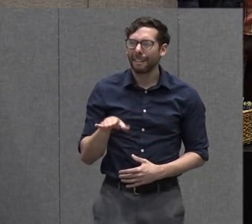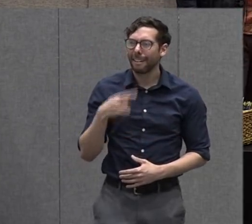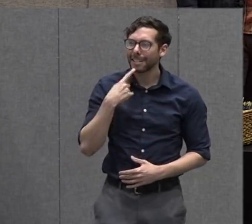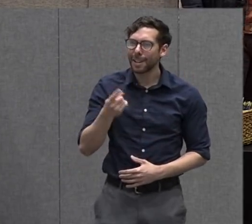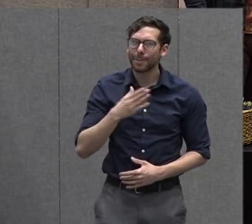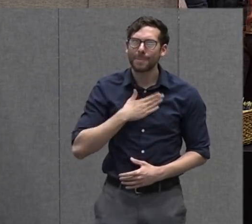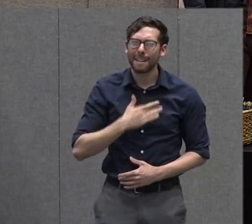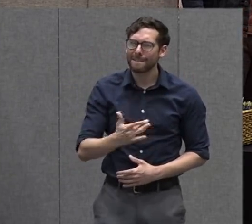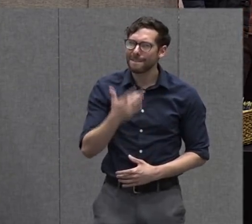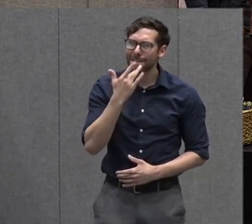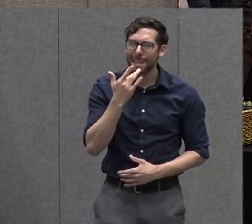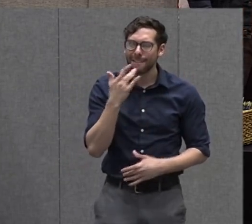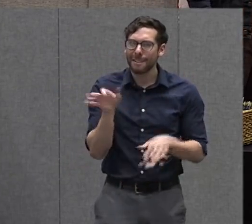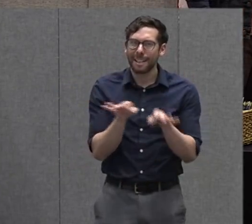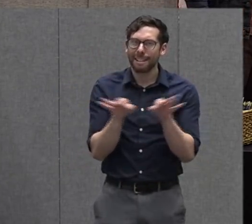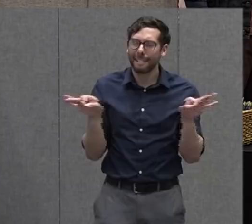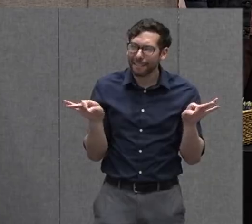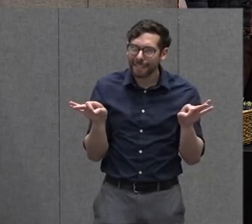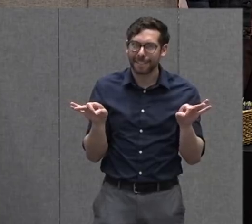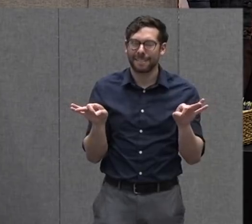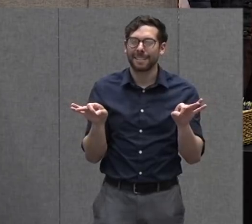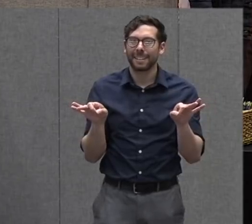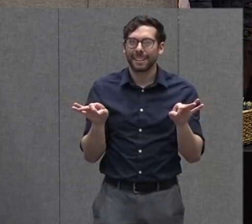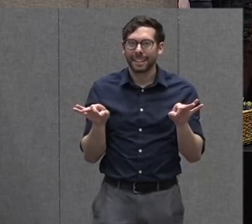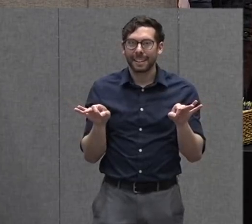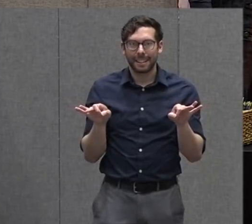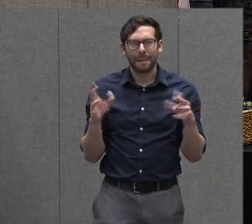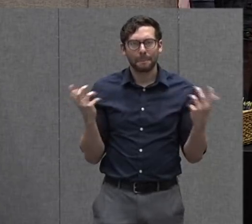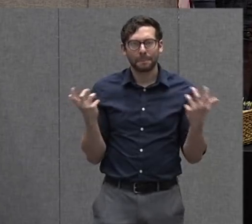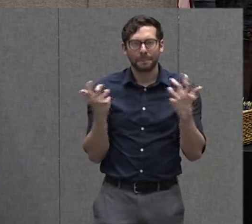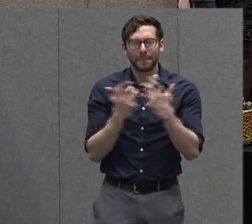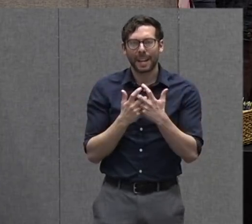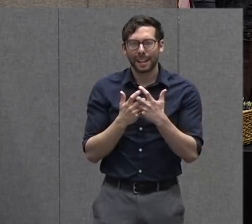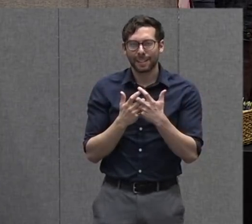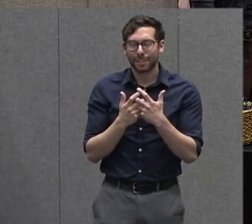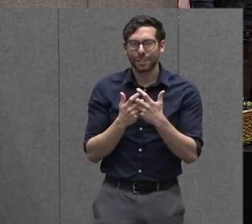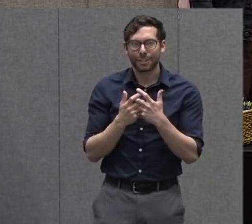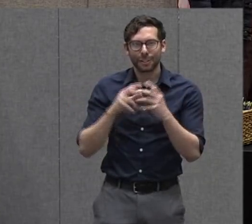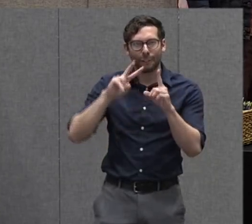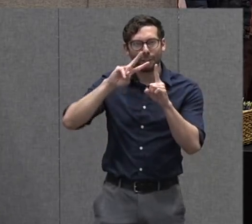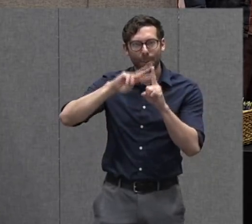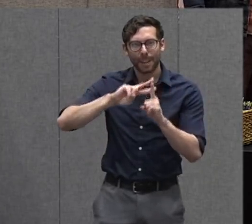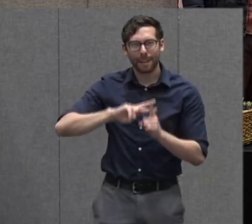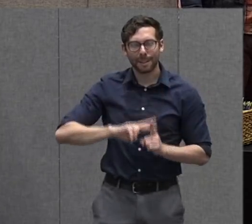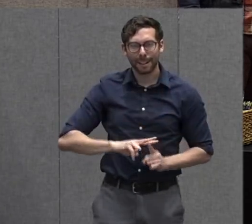That kind of goes with one of our vocabulary words? [Mr. R] Yes.